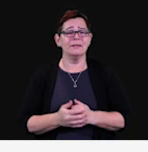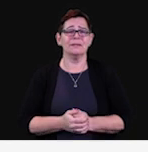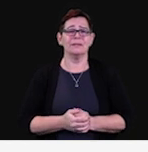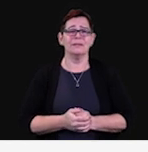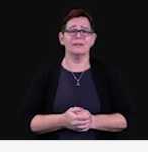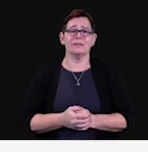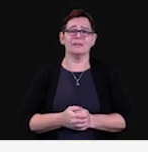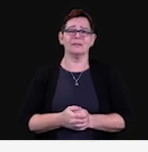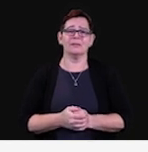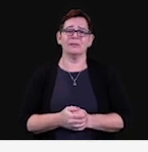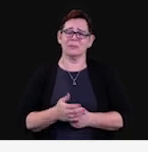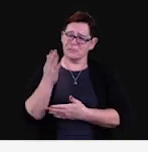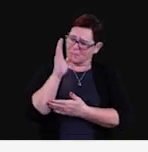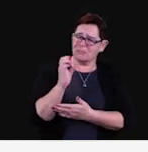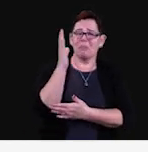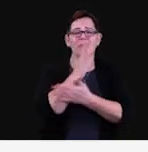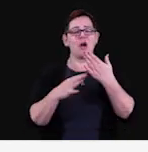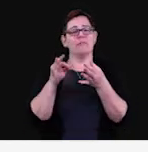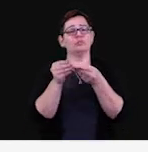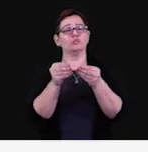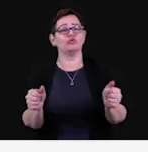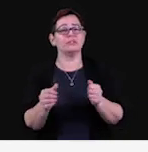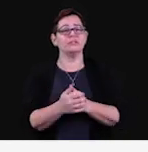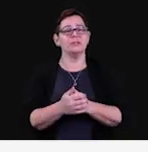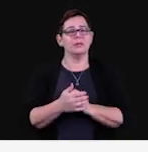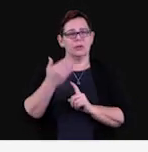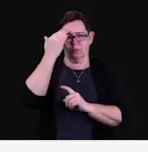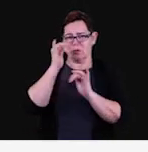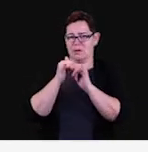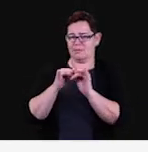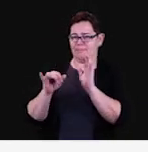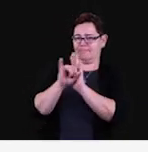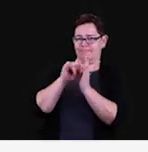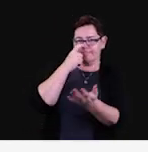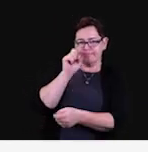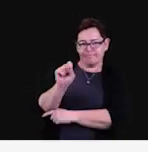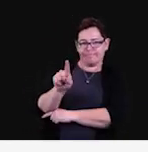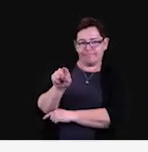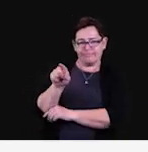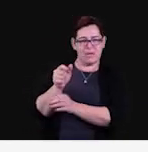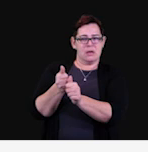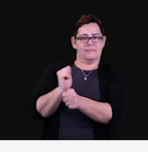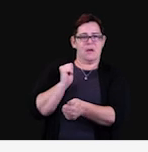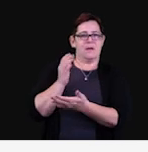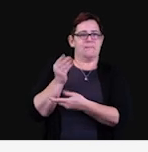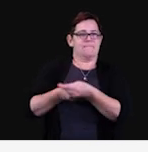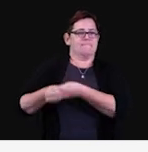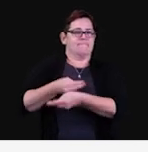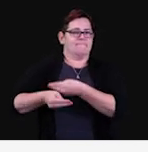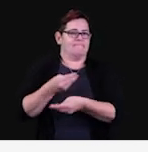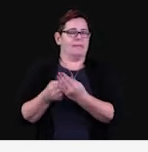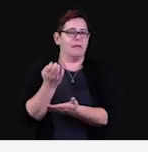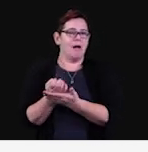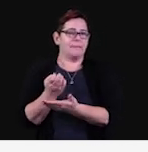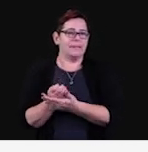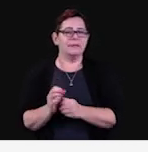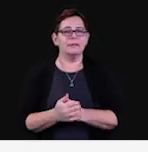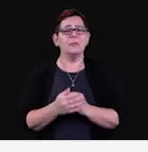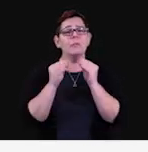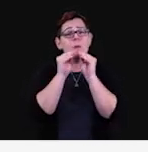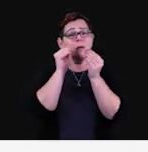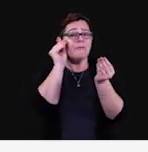For more information, visit canada.ca/taxes-underground-economy.